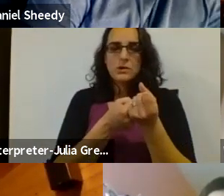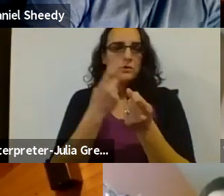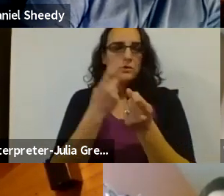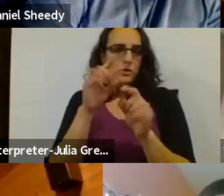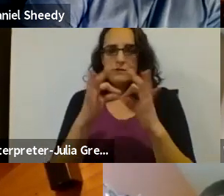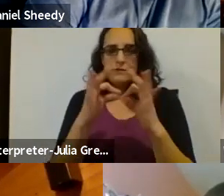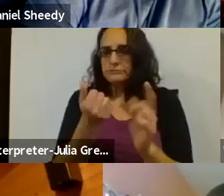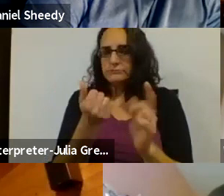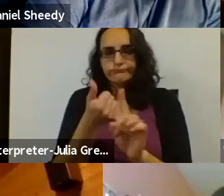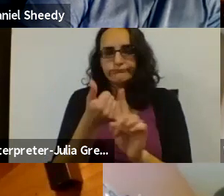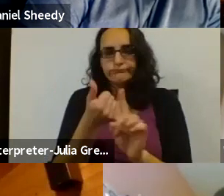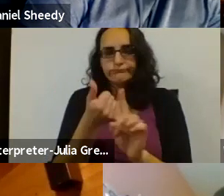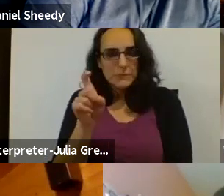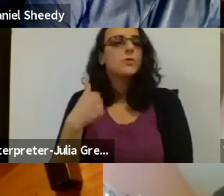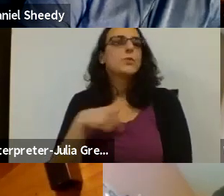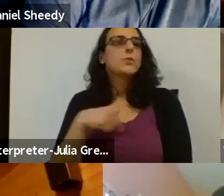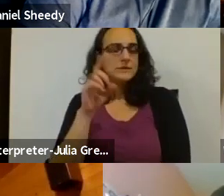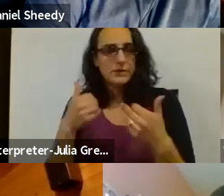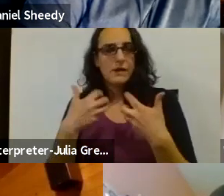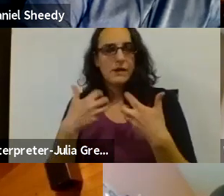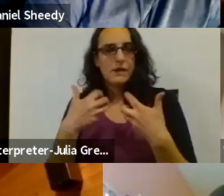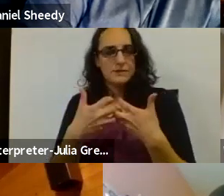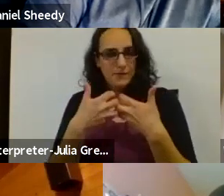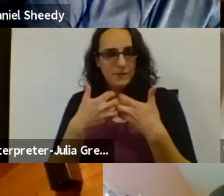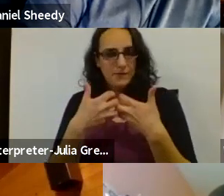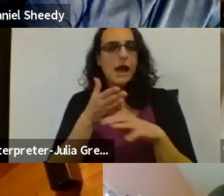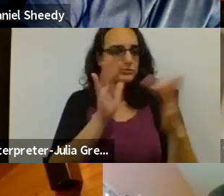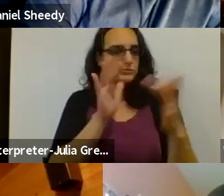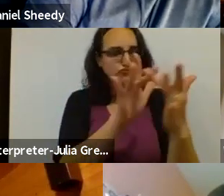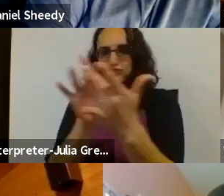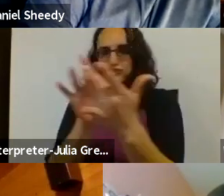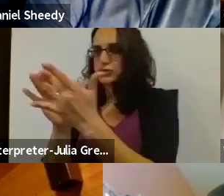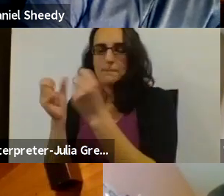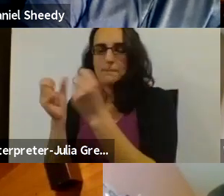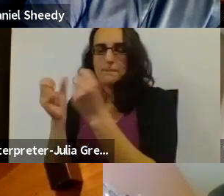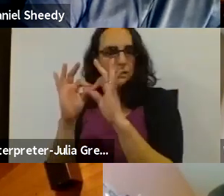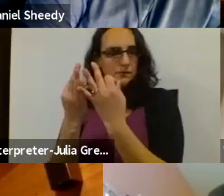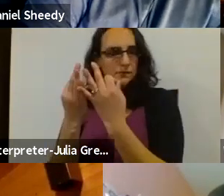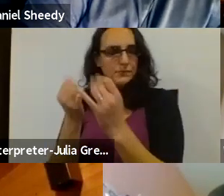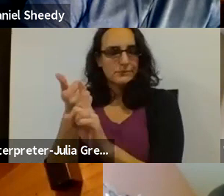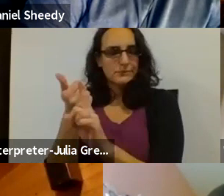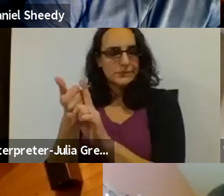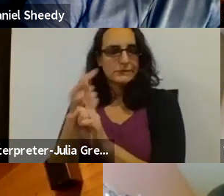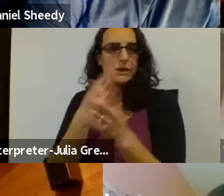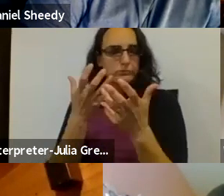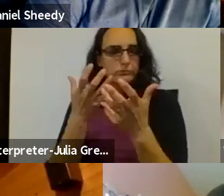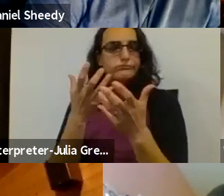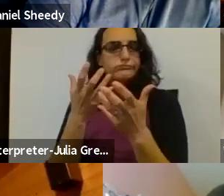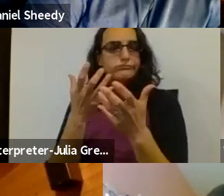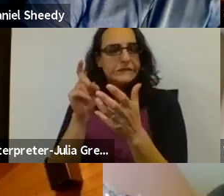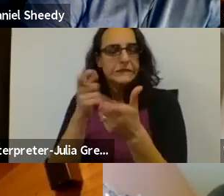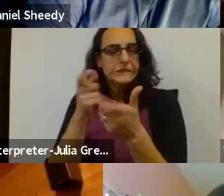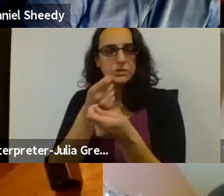Karen Winsper: Have devices. After reaching out to a lot of the families who had expressed interest or with a summer. I'll be sending another round out